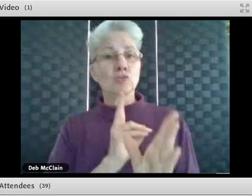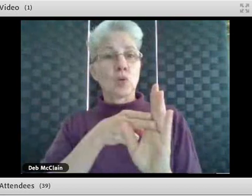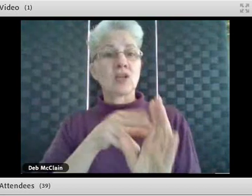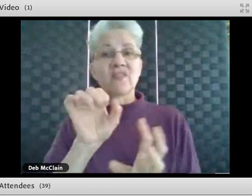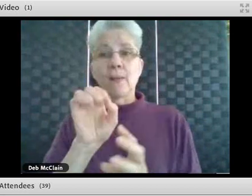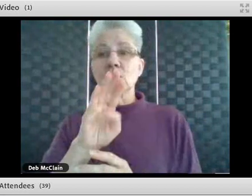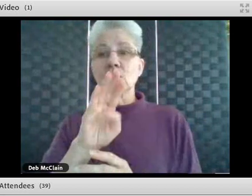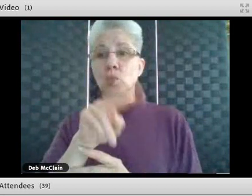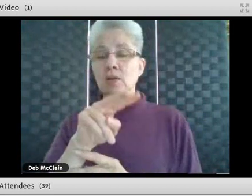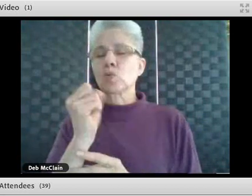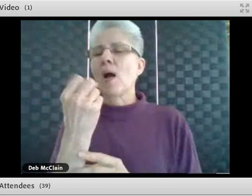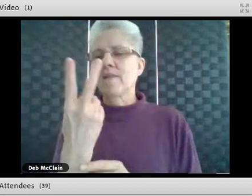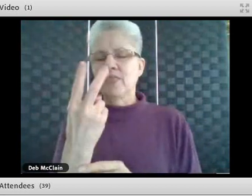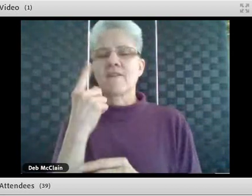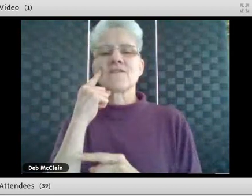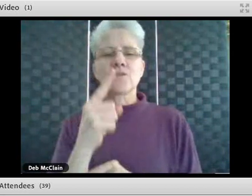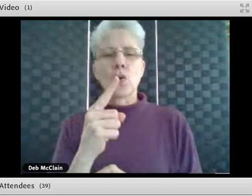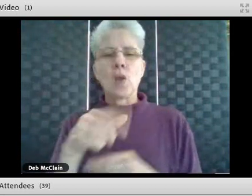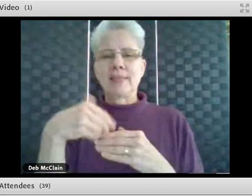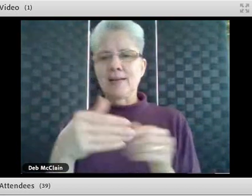on February 12th for her next webinar,